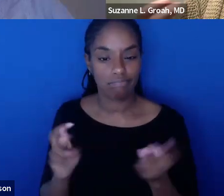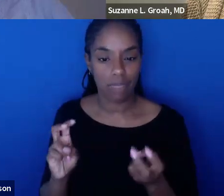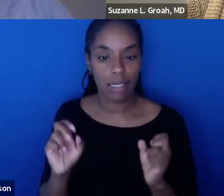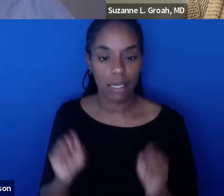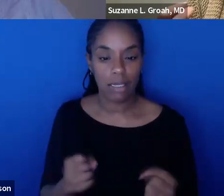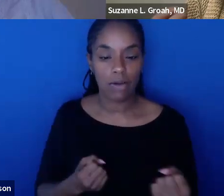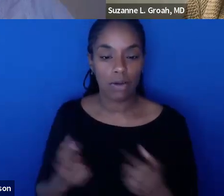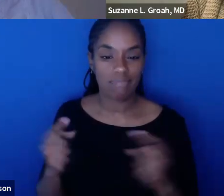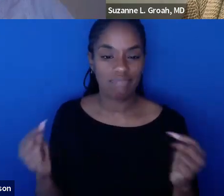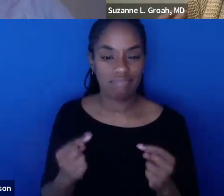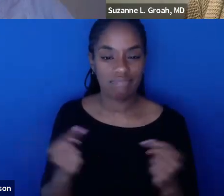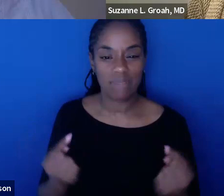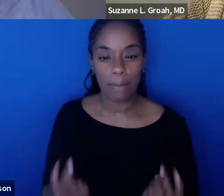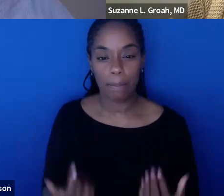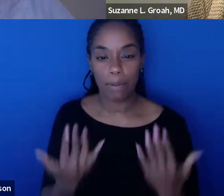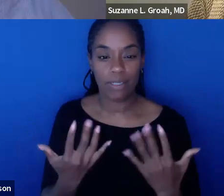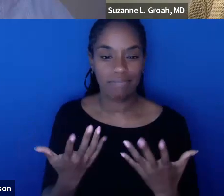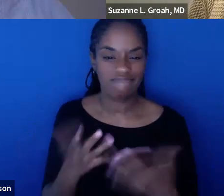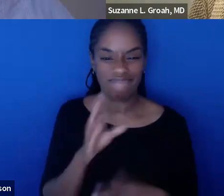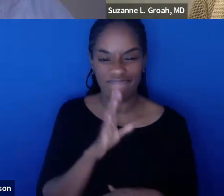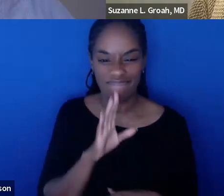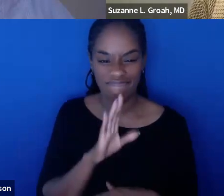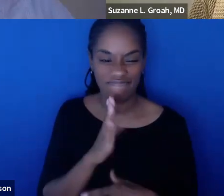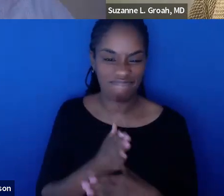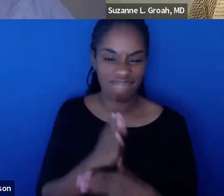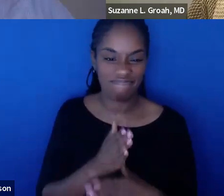It really, really mimics urinary symptoms.